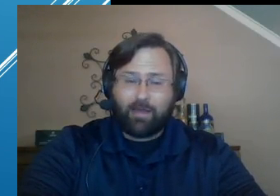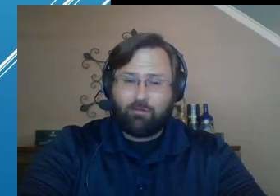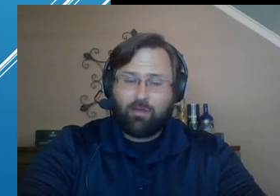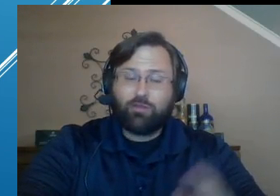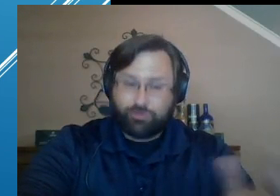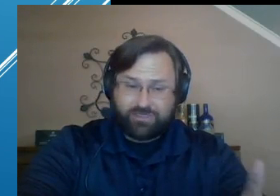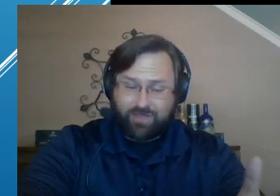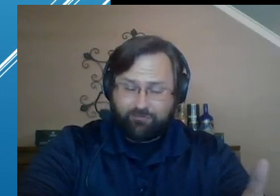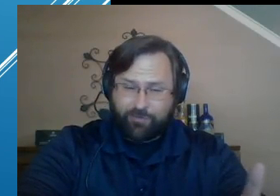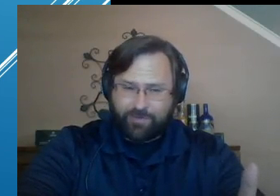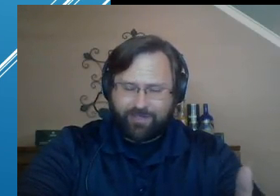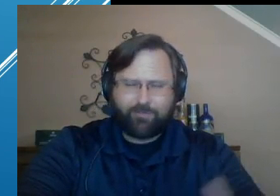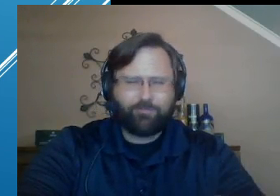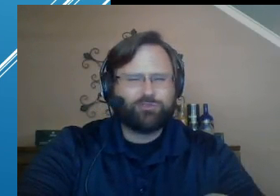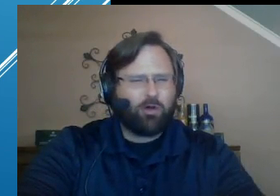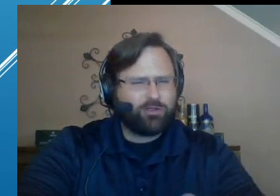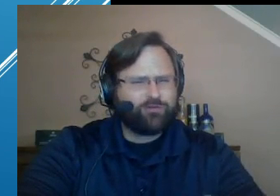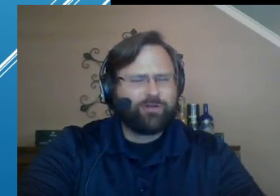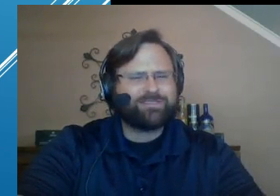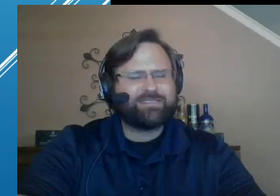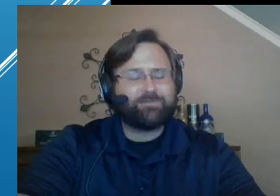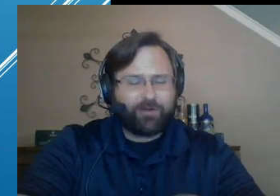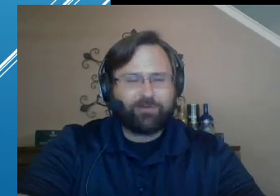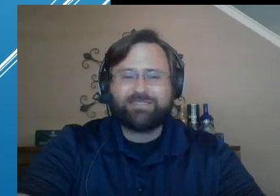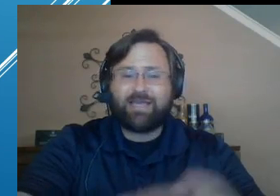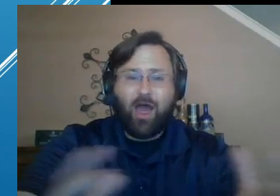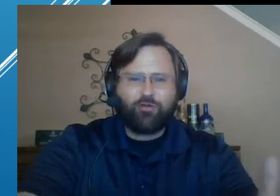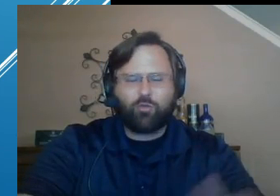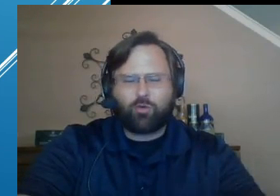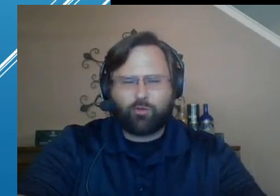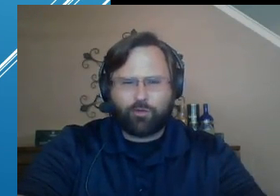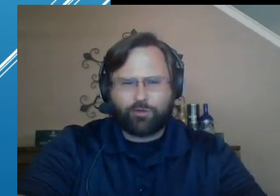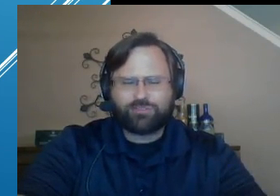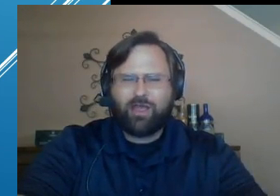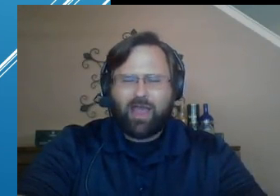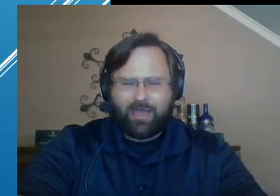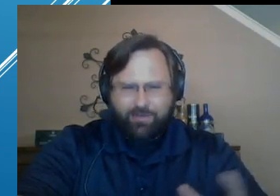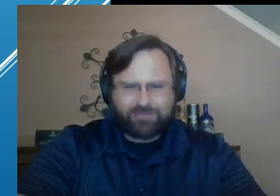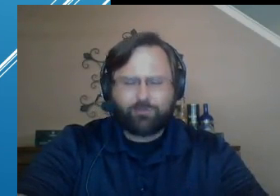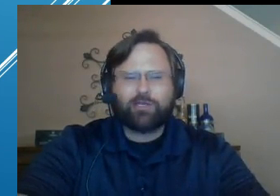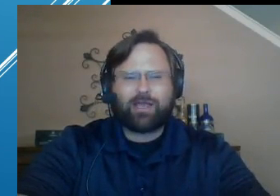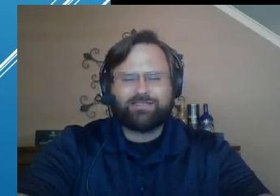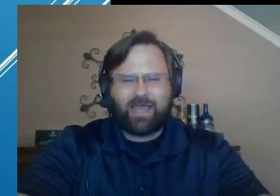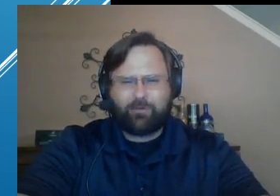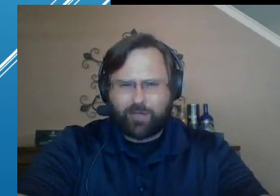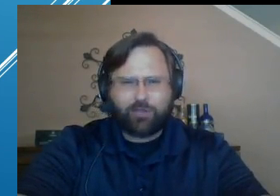now you do see that frequently but you also frequently see other word orders and that's what we're going to look at today we're going to